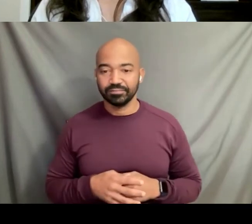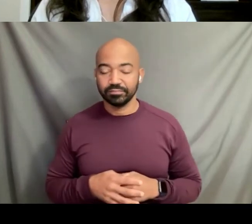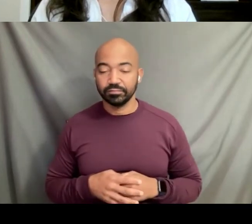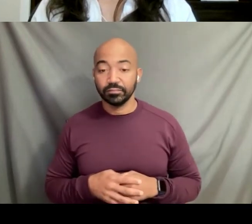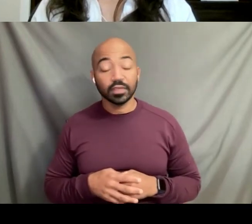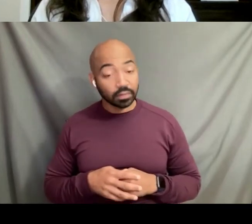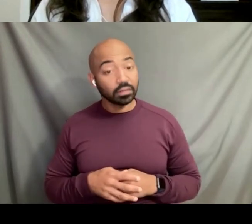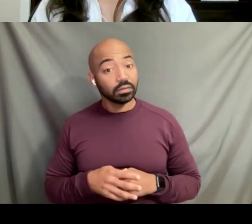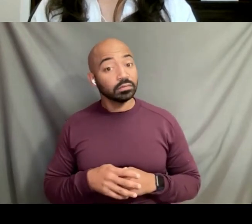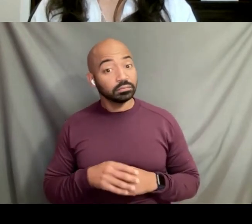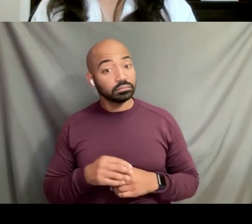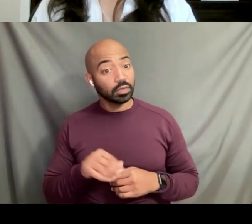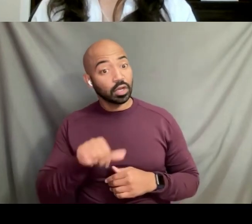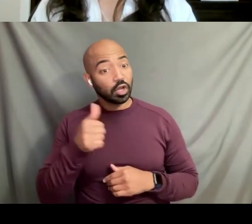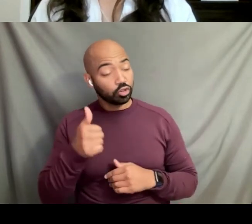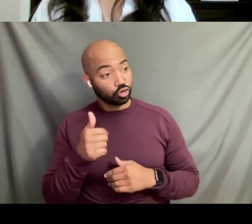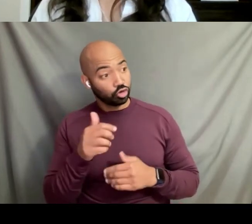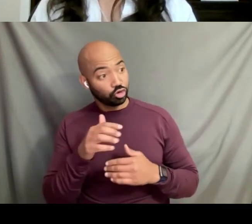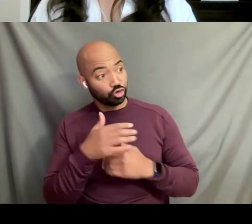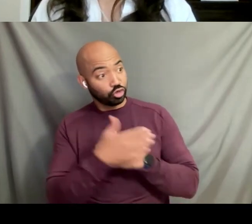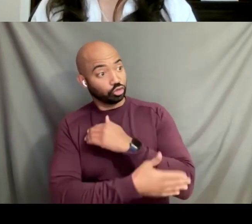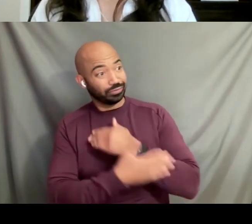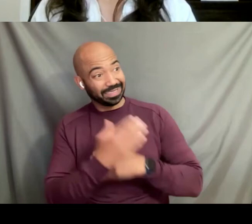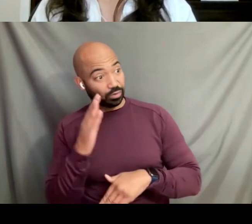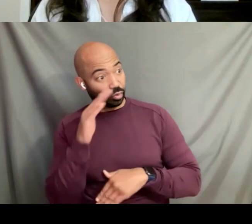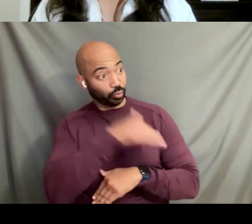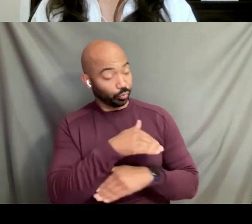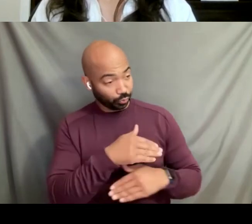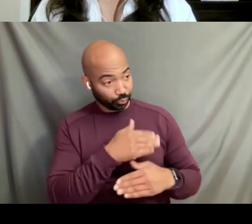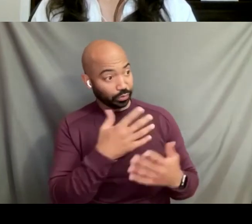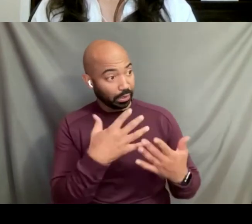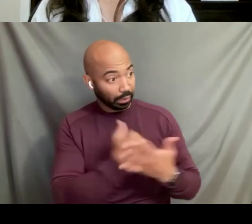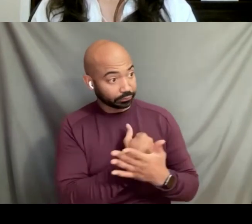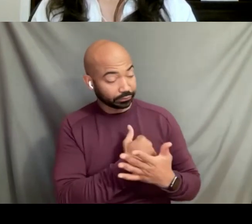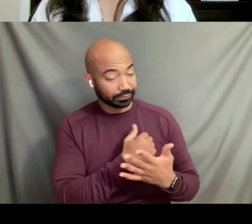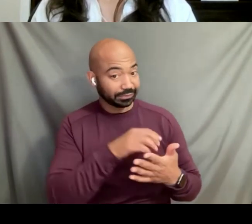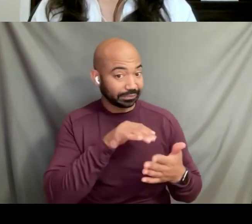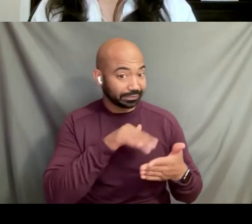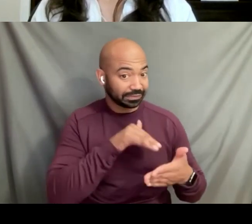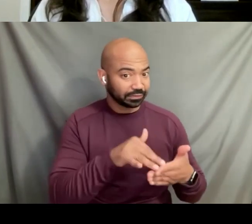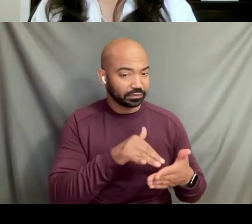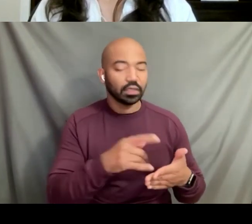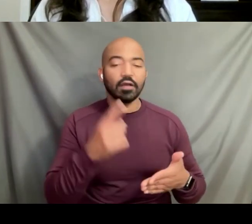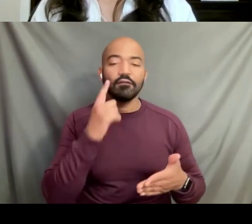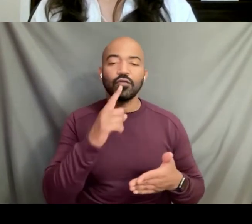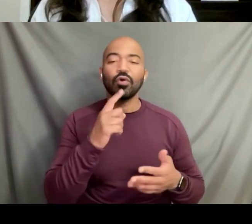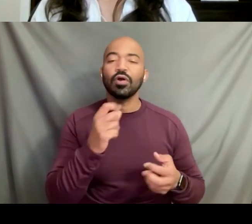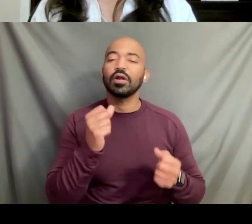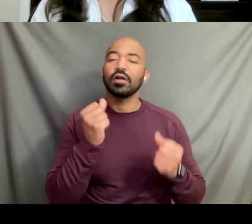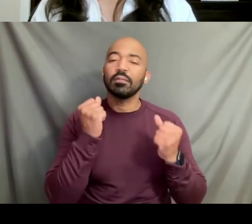but mainly to have an intercultural and international experiences. International